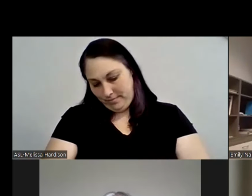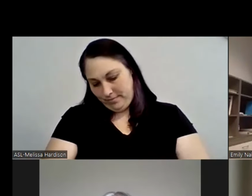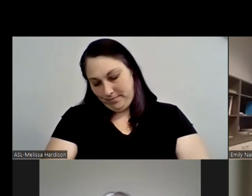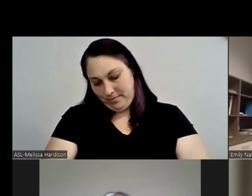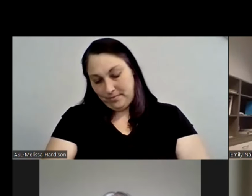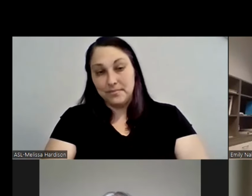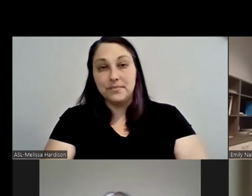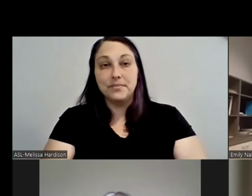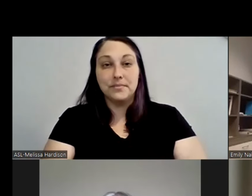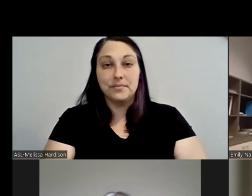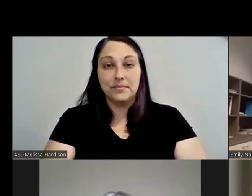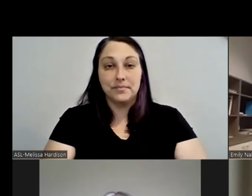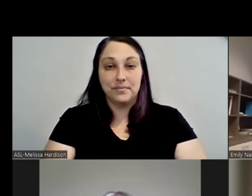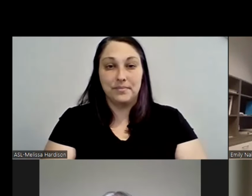bedroom or bathroom, and at least one bathroom accessibility future.